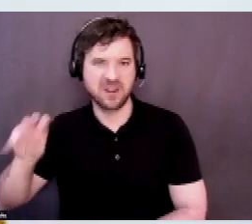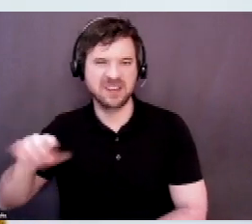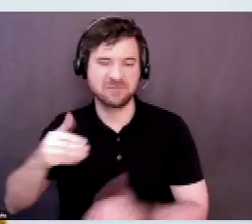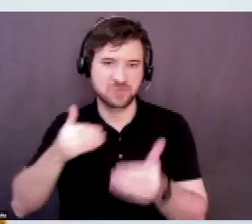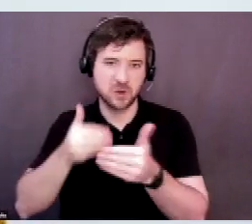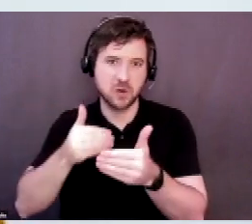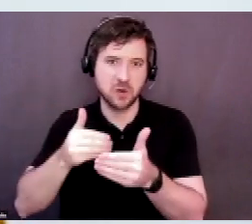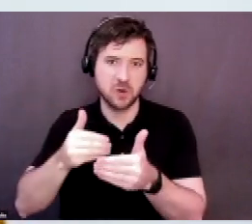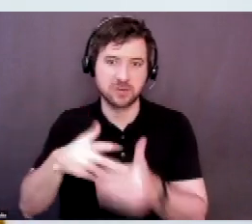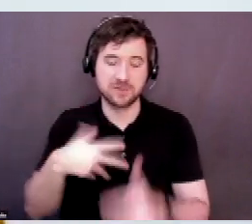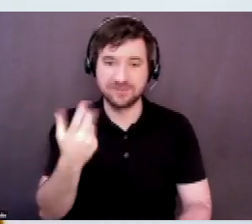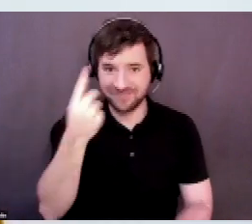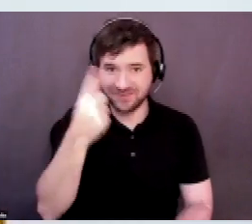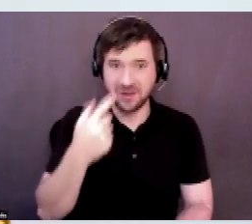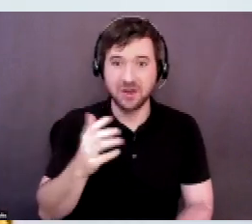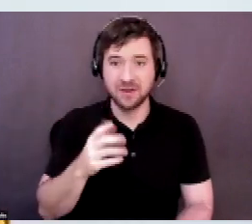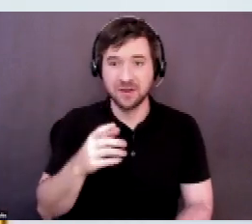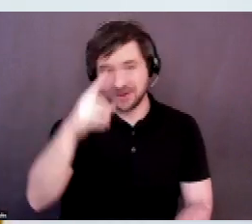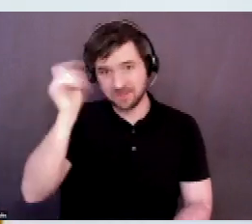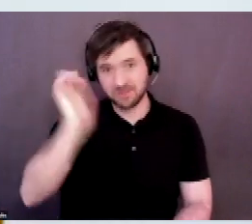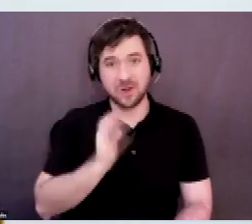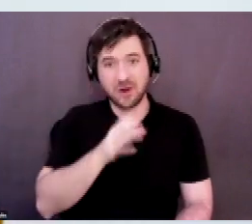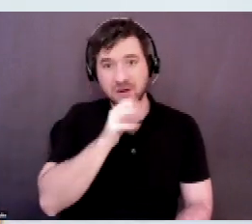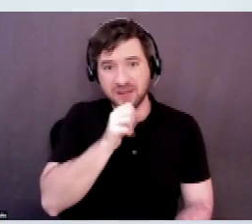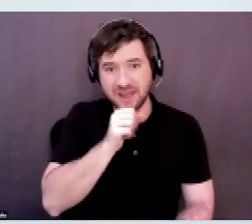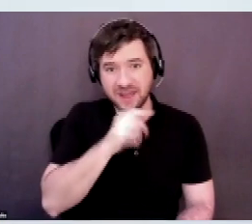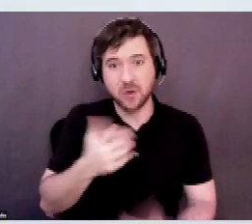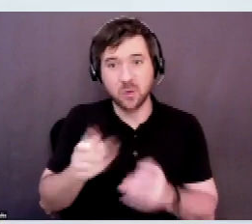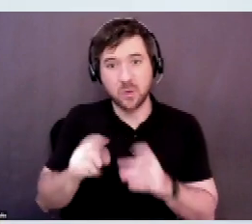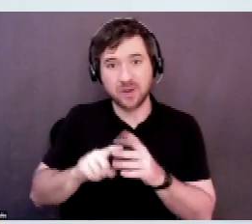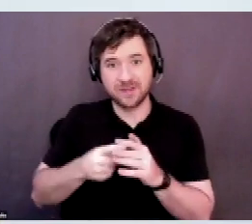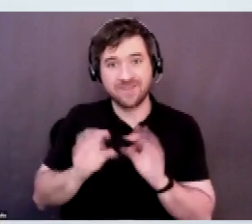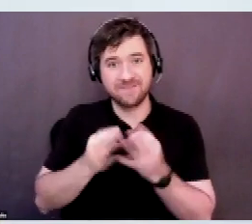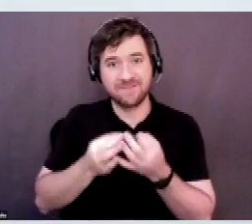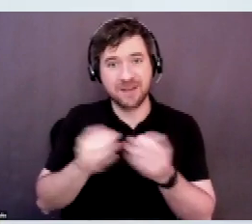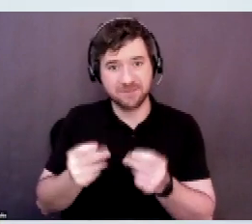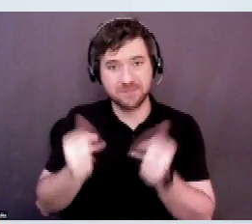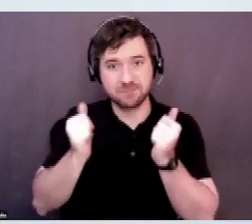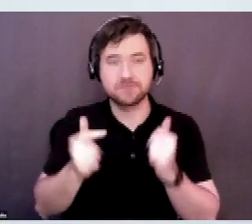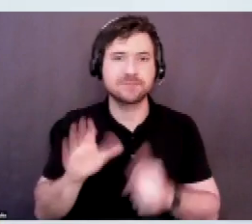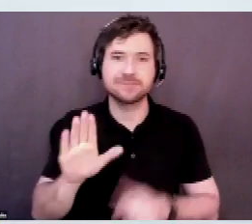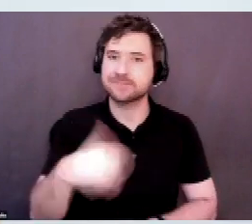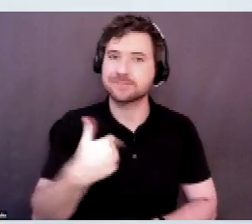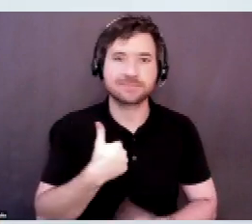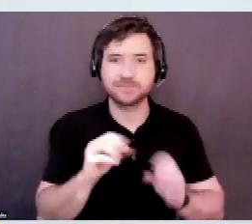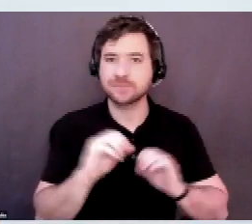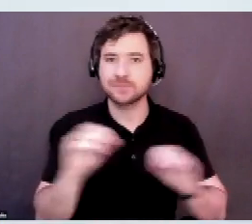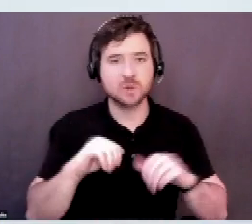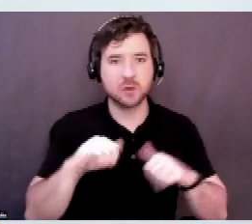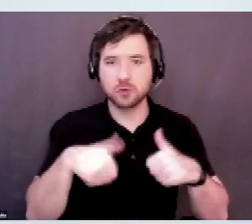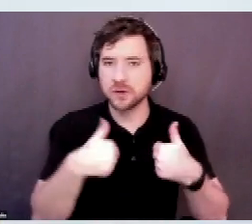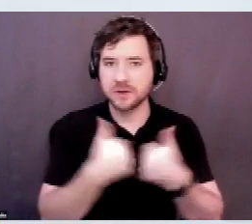We really wanted to get our family started right away. I didn't have any challenges with getting pregnant.